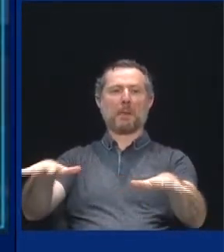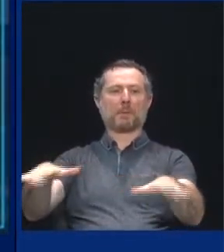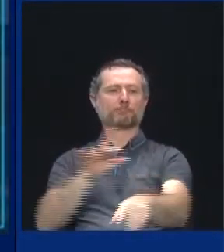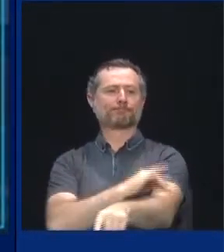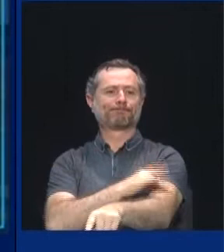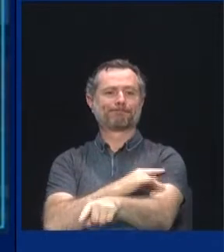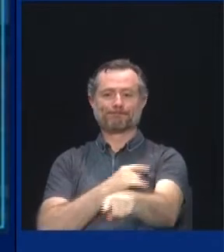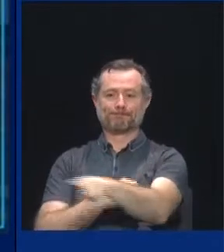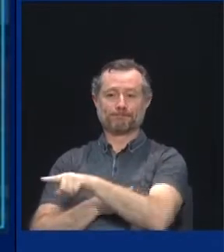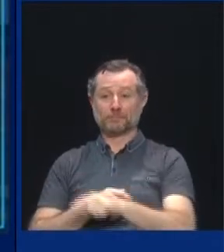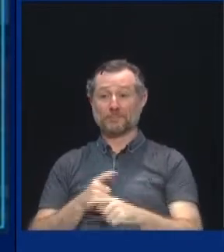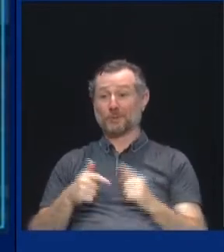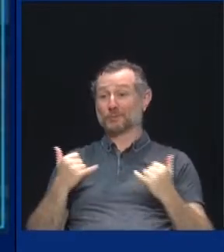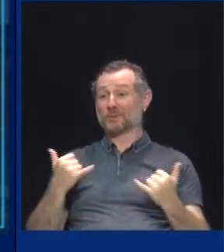POPULATION THAT HAS STILL